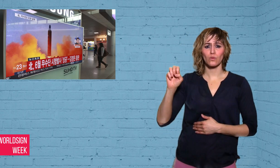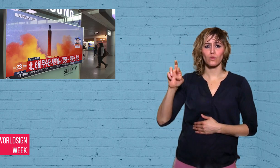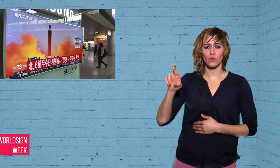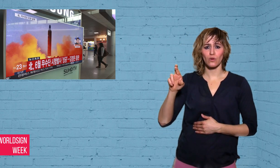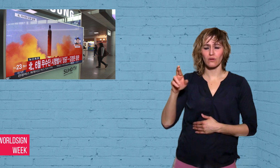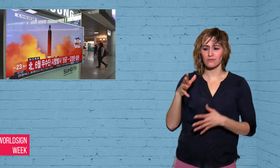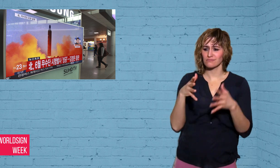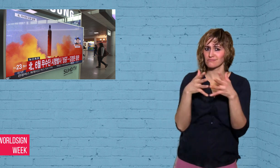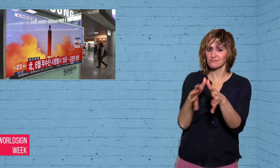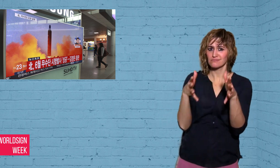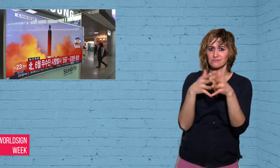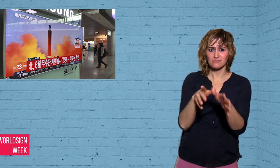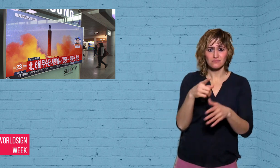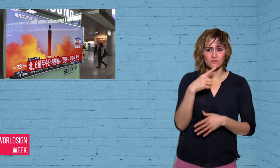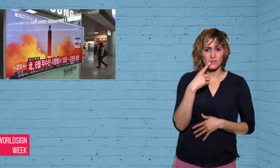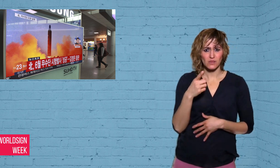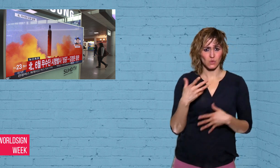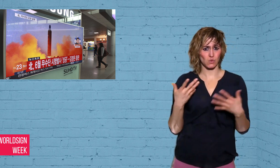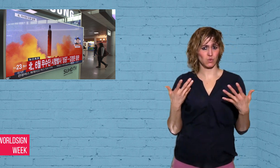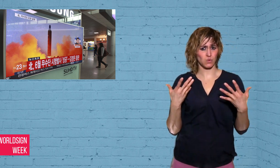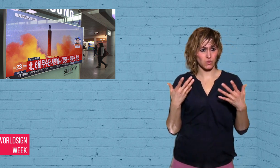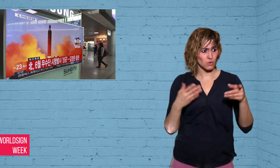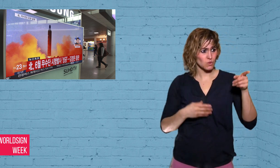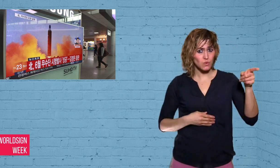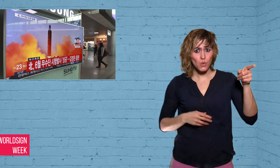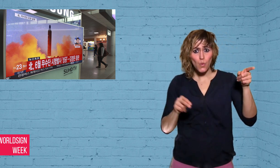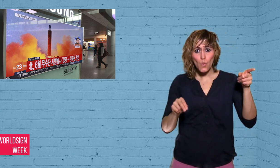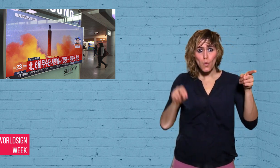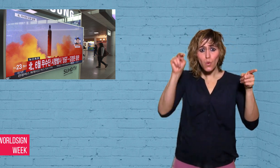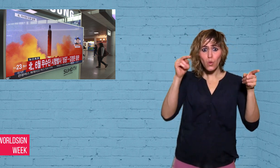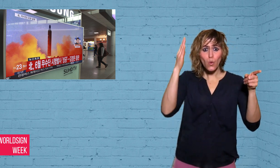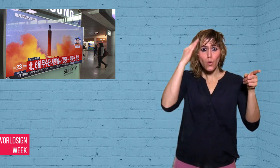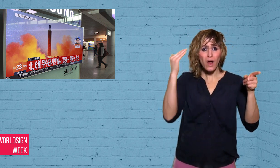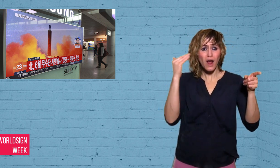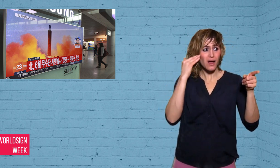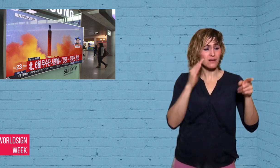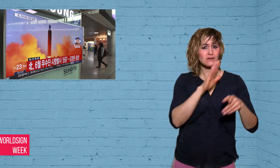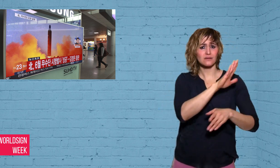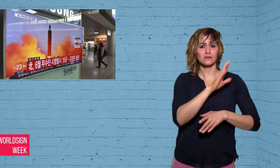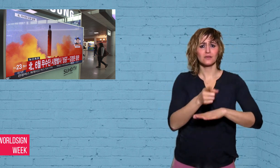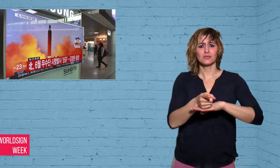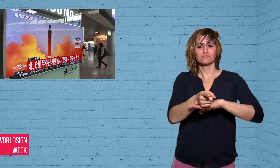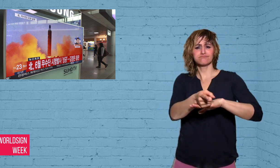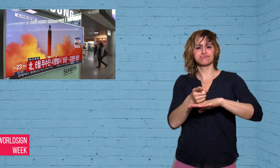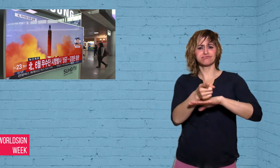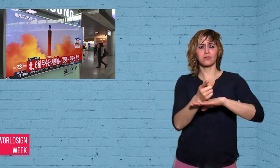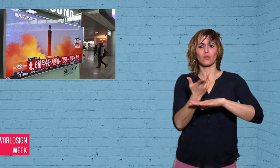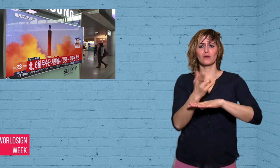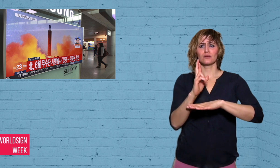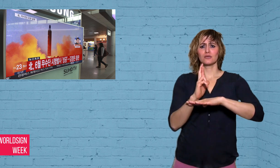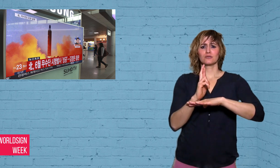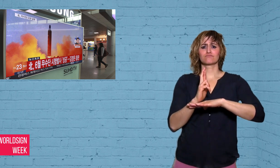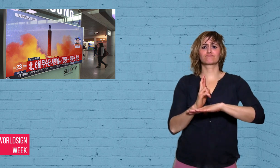He also said “The US is prepared to shoot